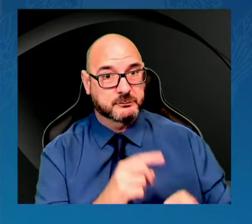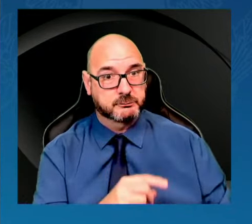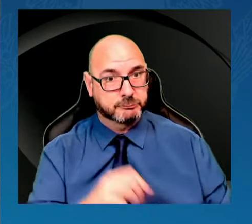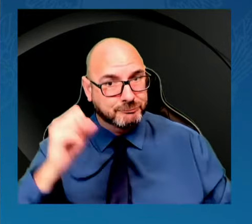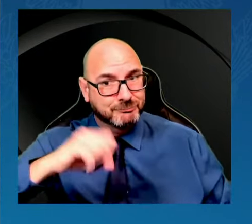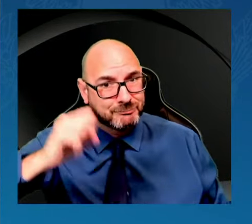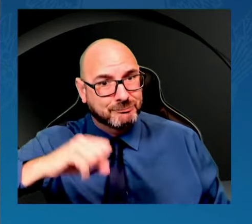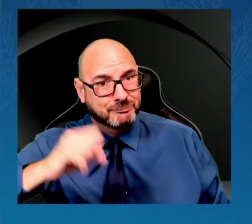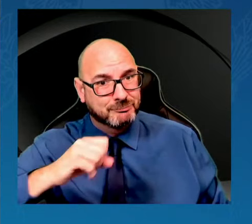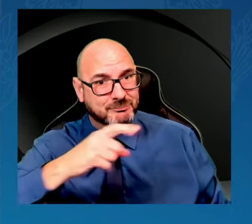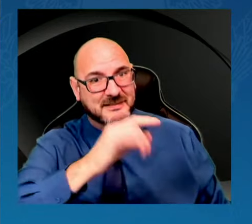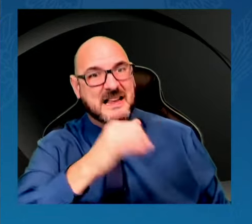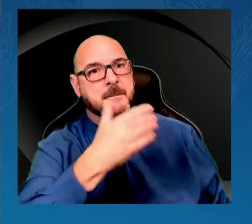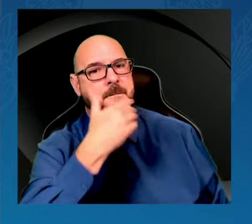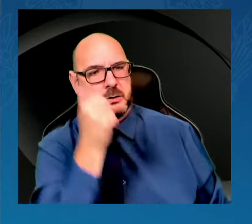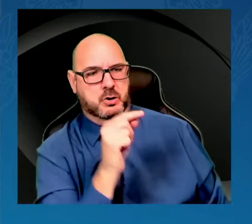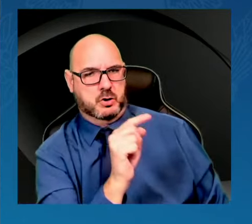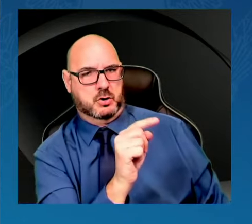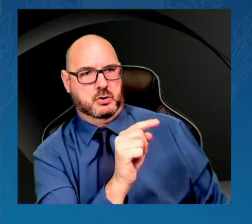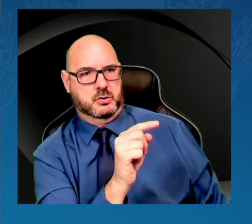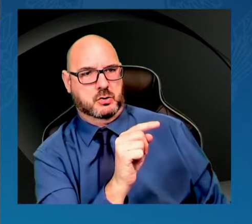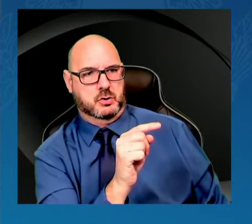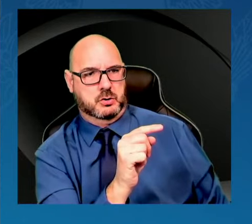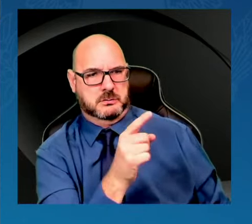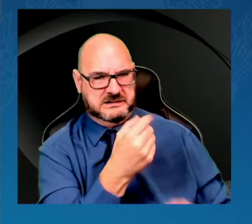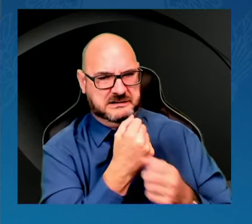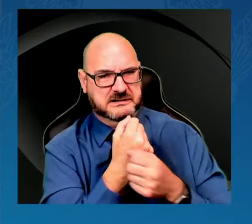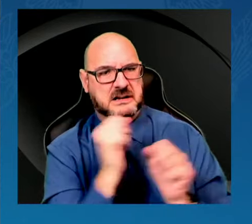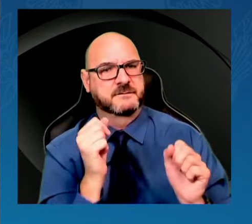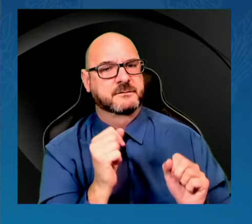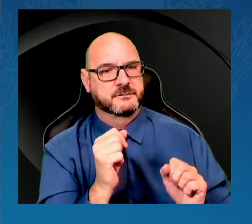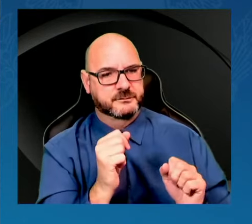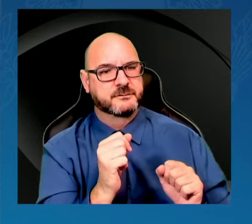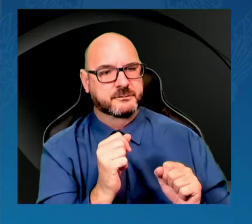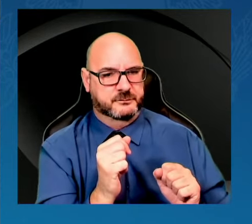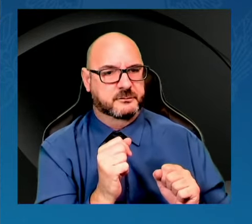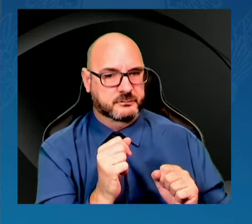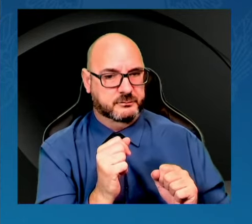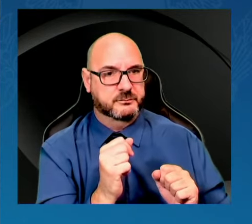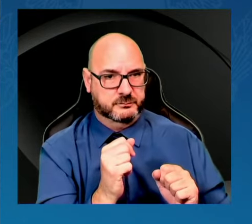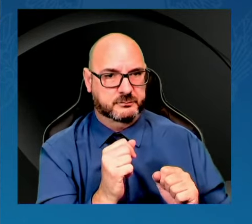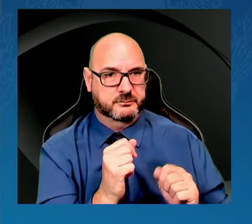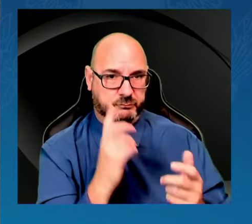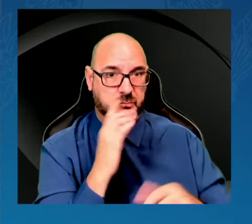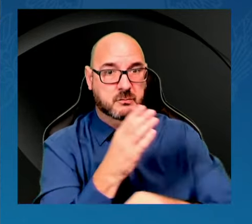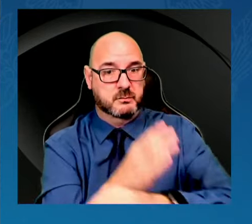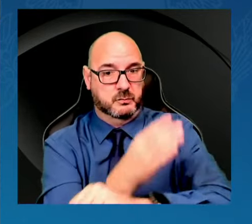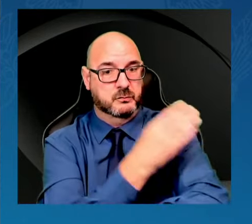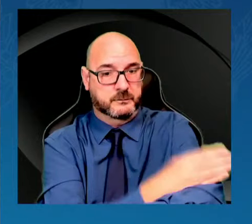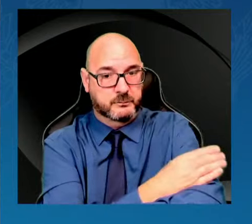but we're also going to be better. We're -- we're -- we're creating. We're creating. We're innovating.